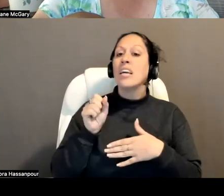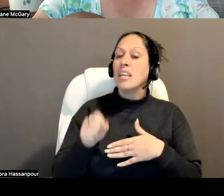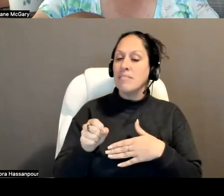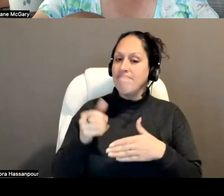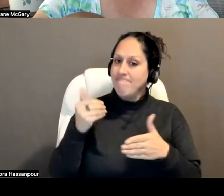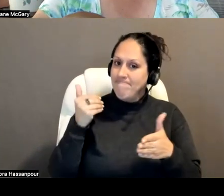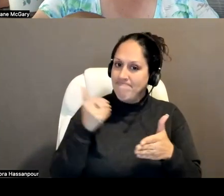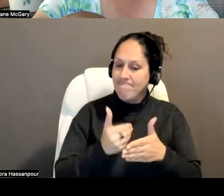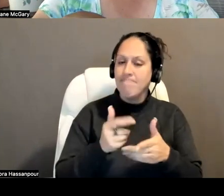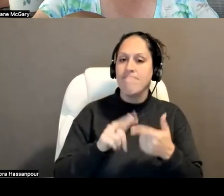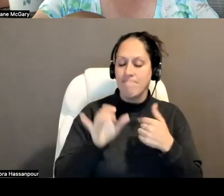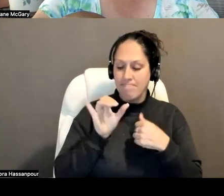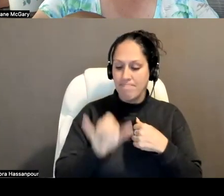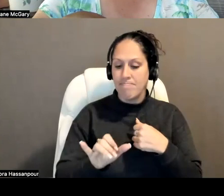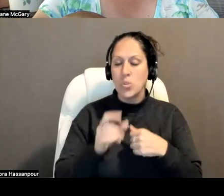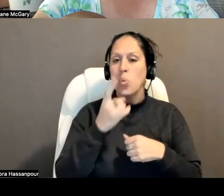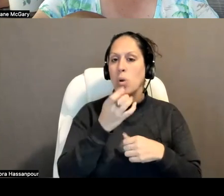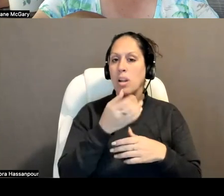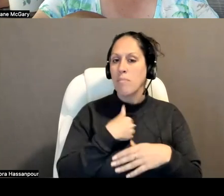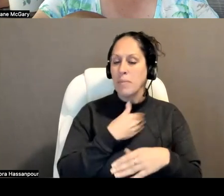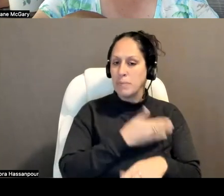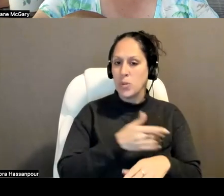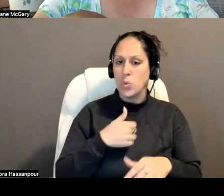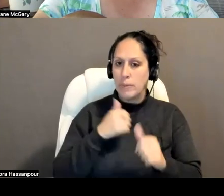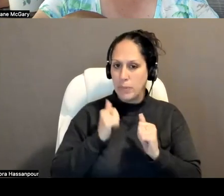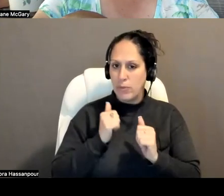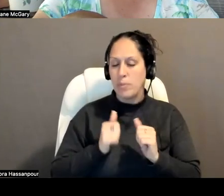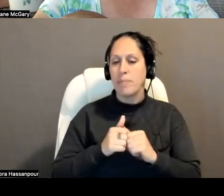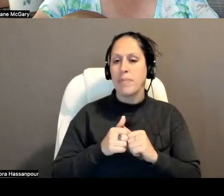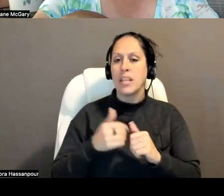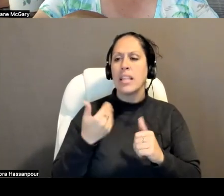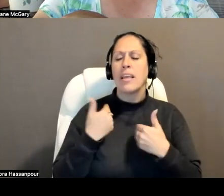to that. Um, so, in one of the pieces that we're performing, um-- there's a Turkish